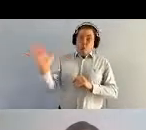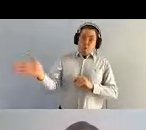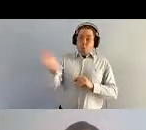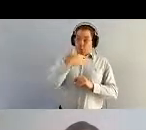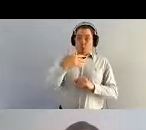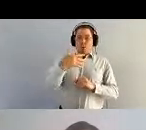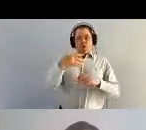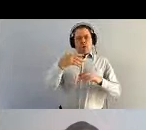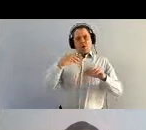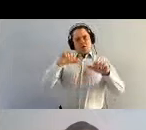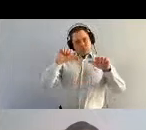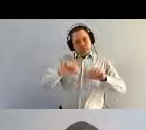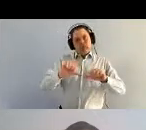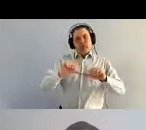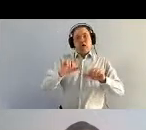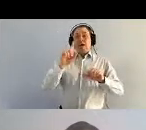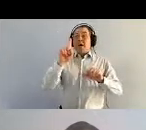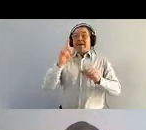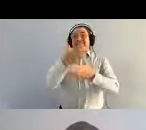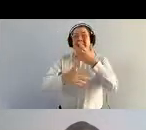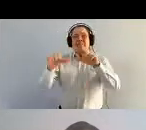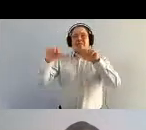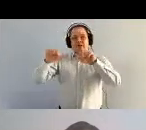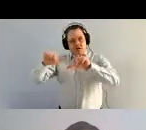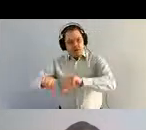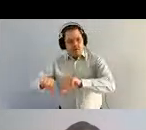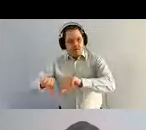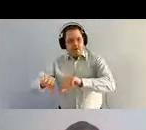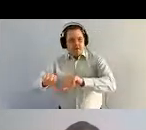highlighted how the socioeconomic impacts of the crisis for everybody